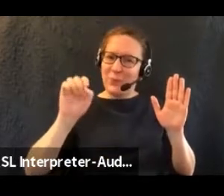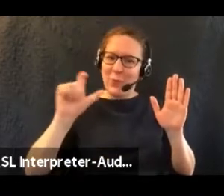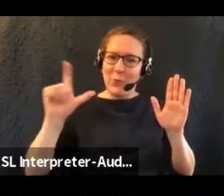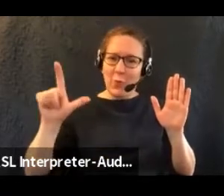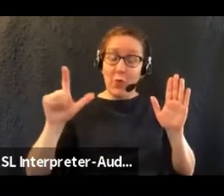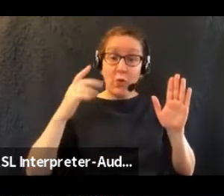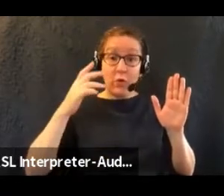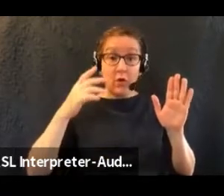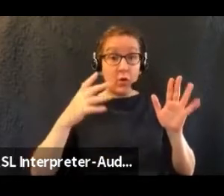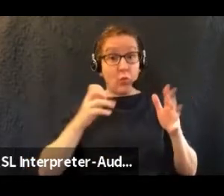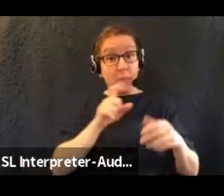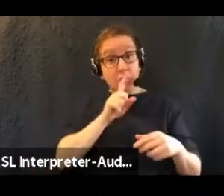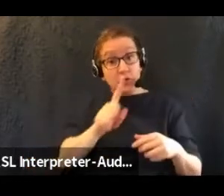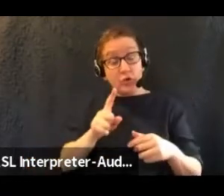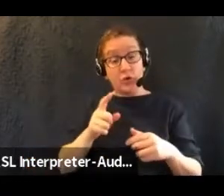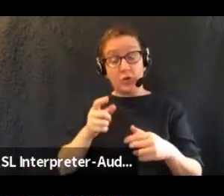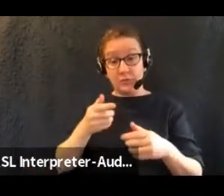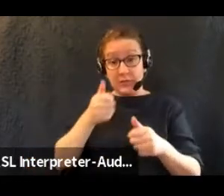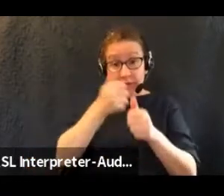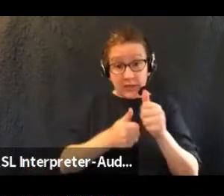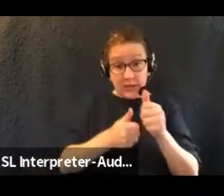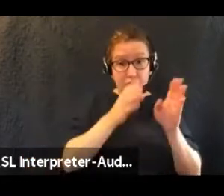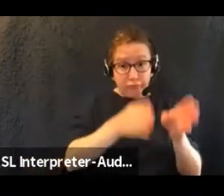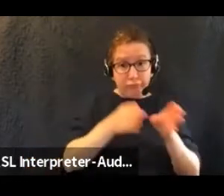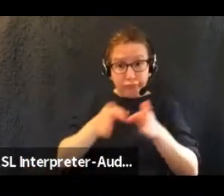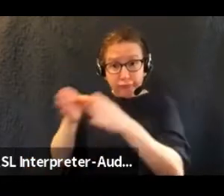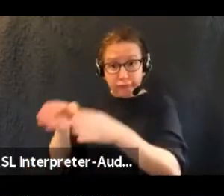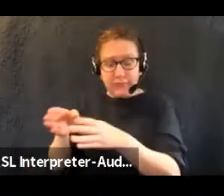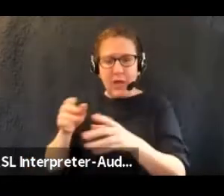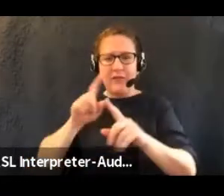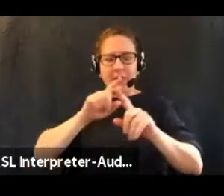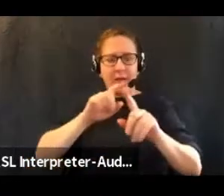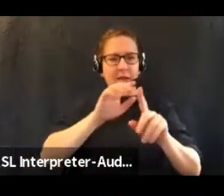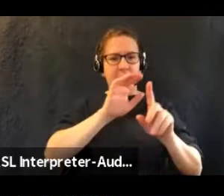individual grantee on a case by case basis and meeting their specific needs and make